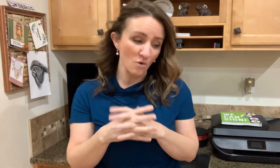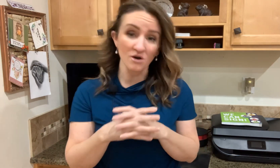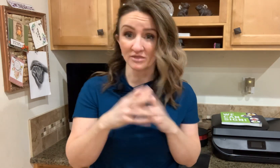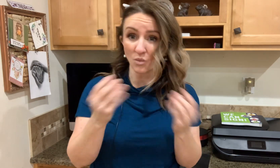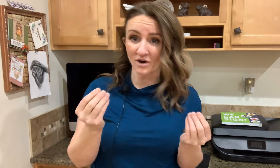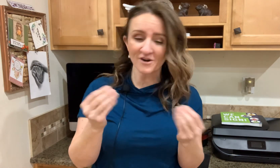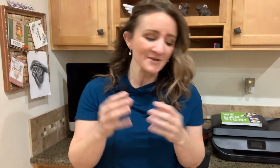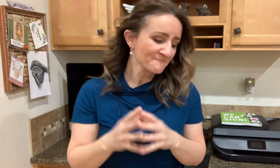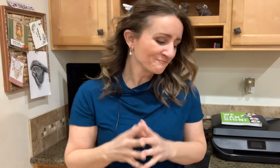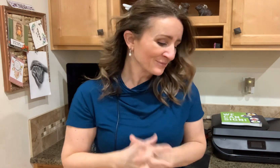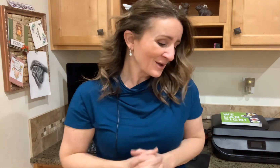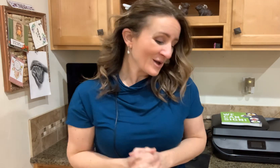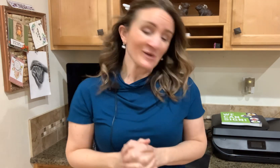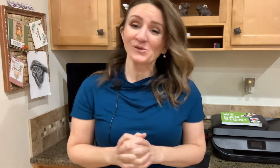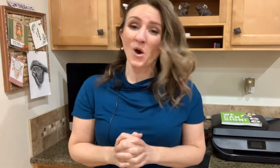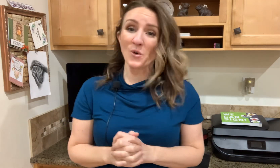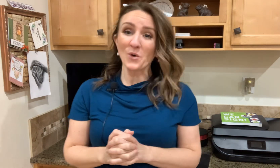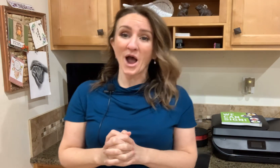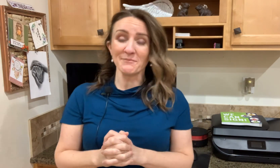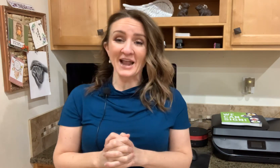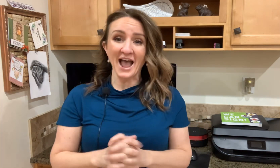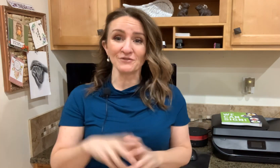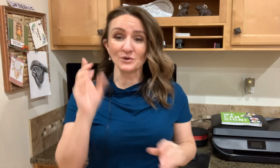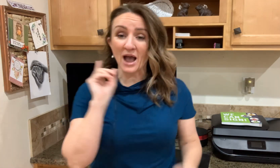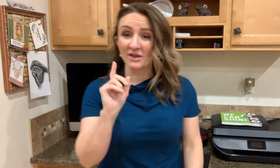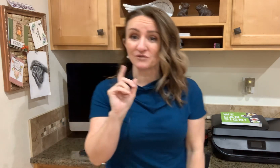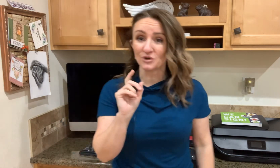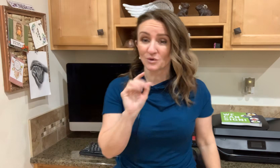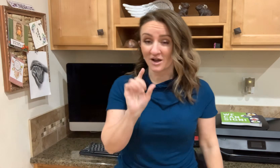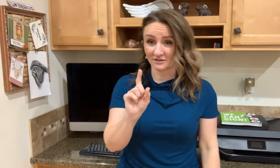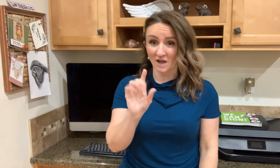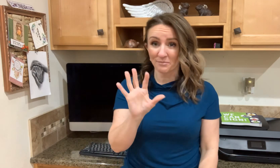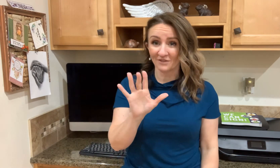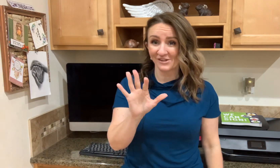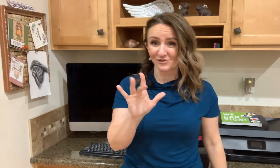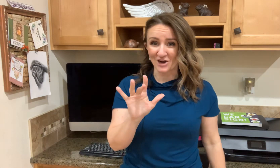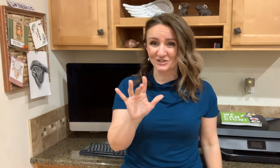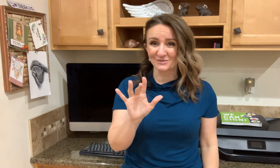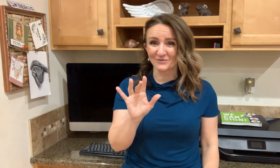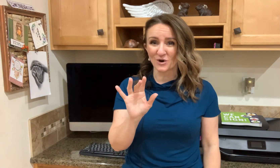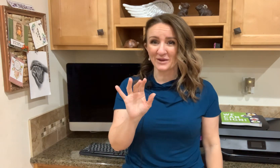the word. So I'm gonna start now and give you some instructions before we